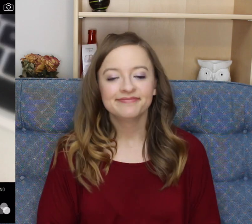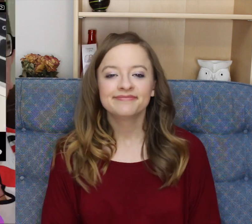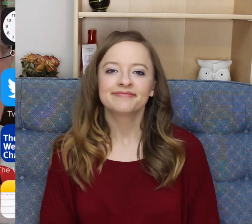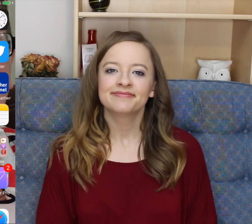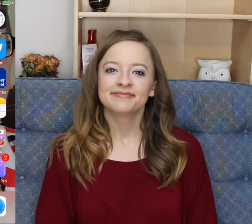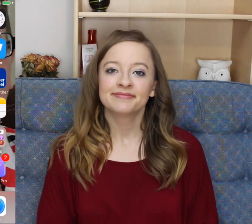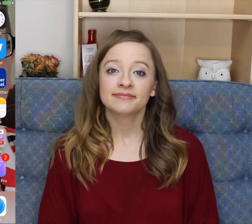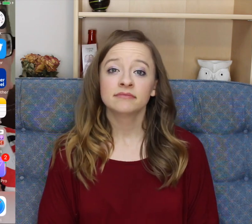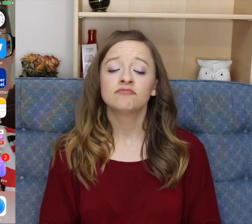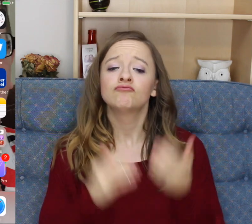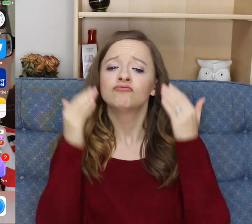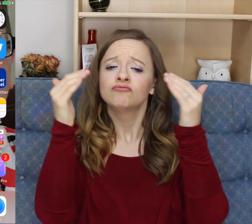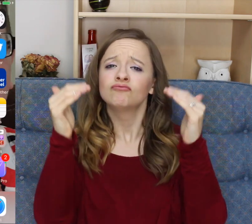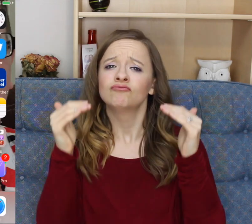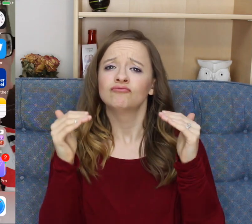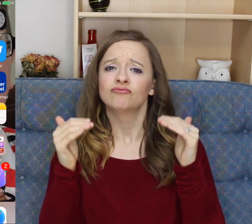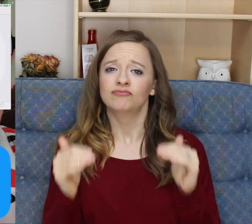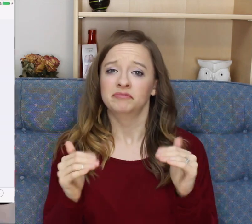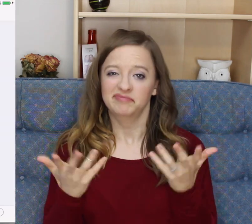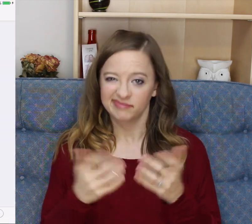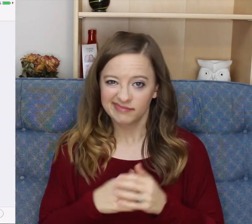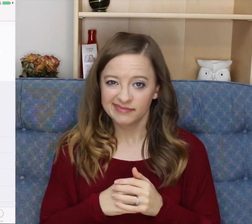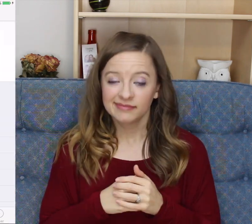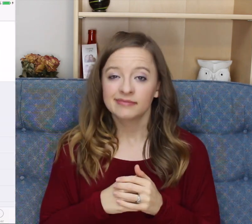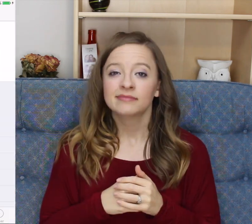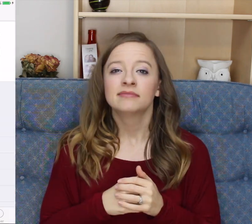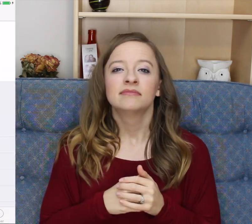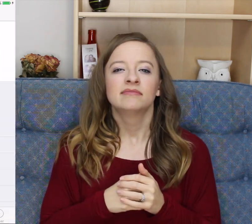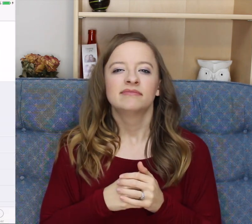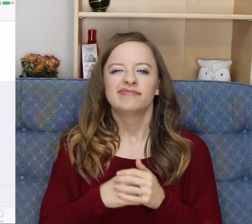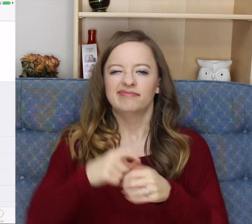The next one is just my clock.